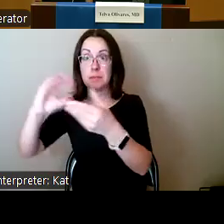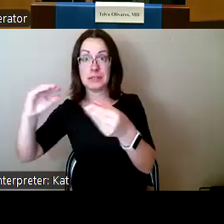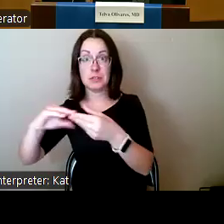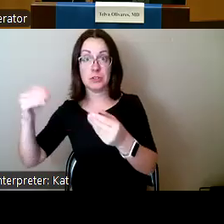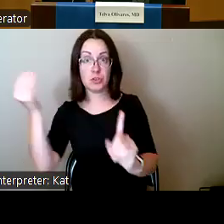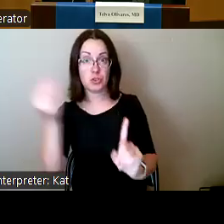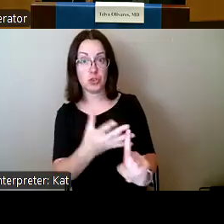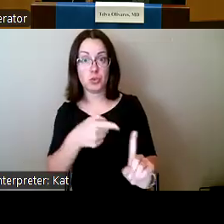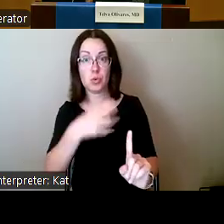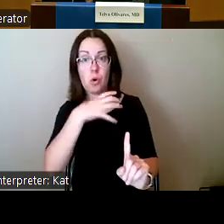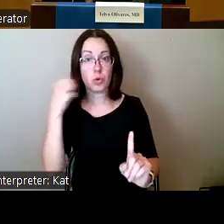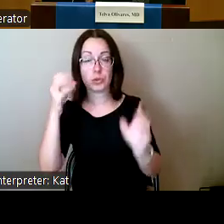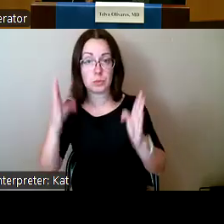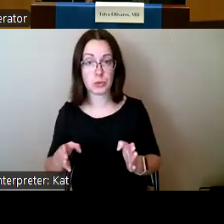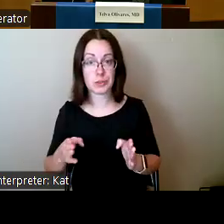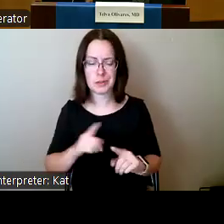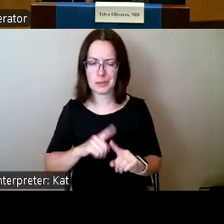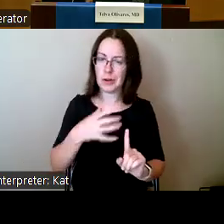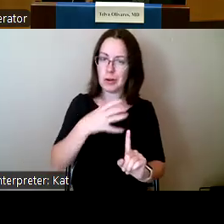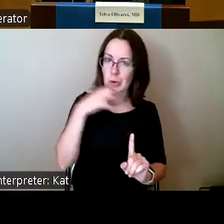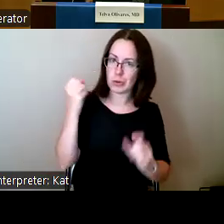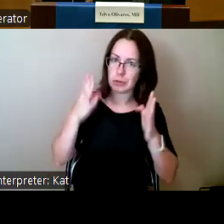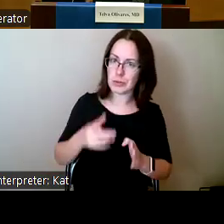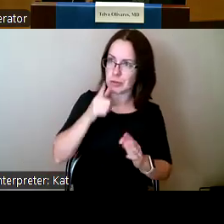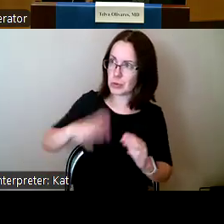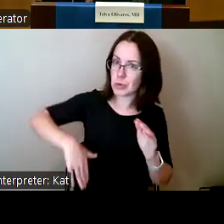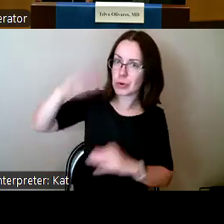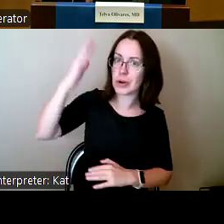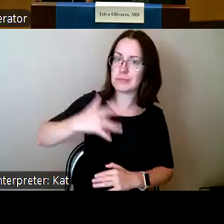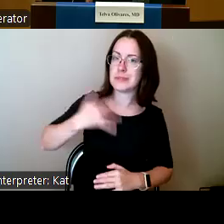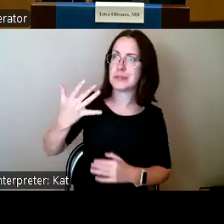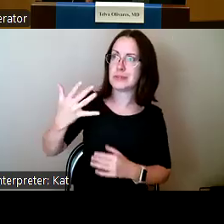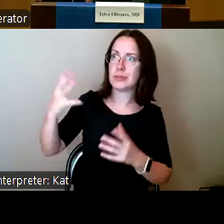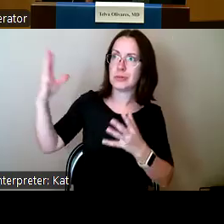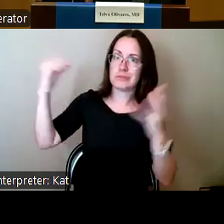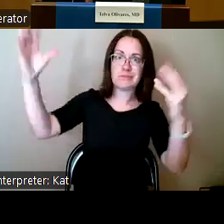what that older person who has been raised in that society tends to feel about their own selfworth.